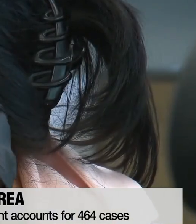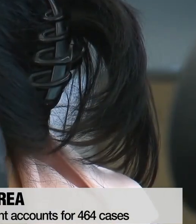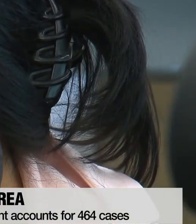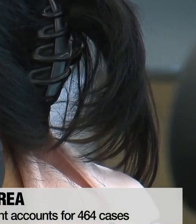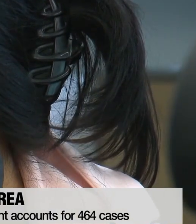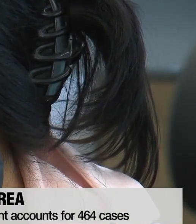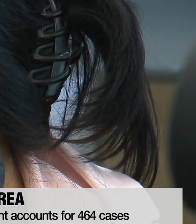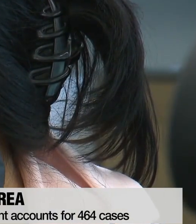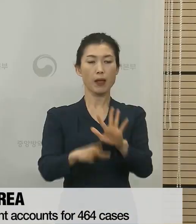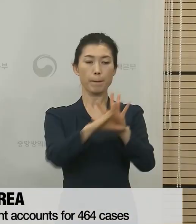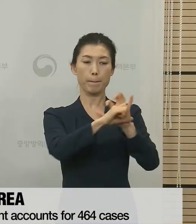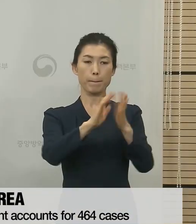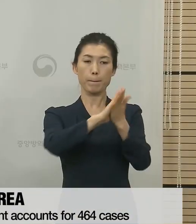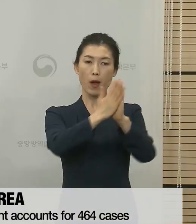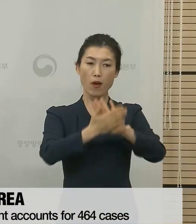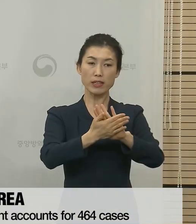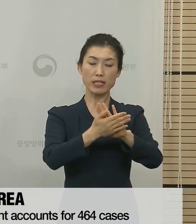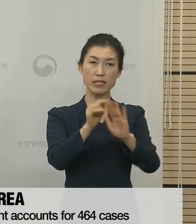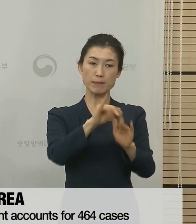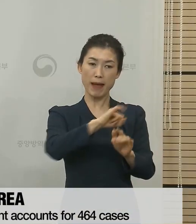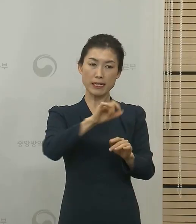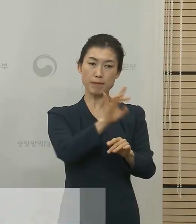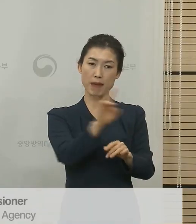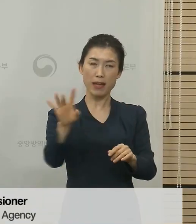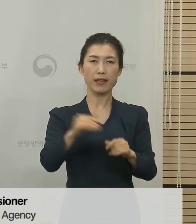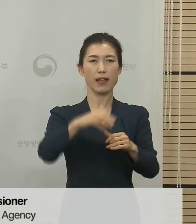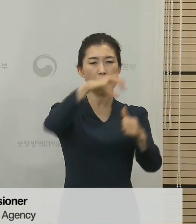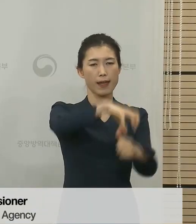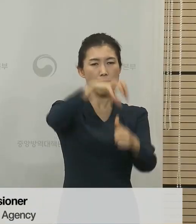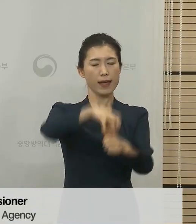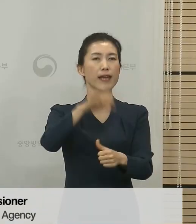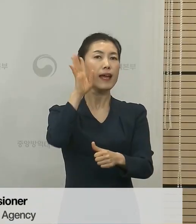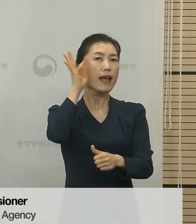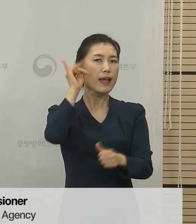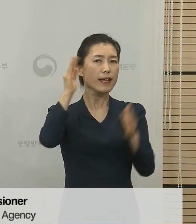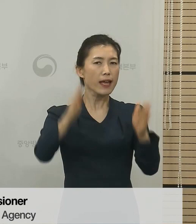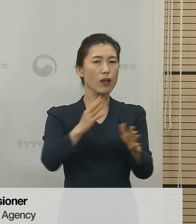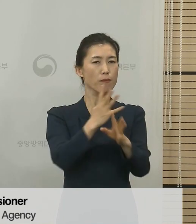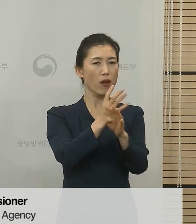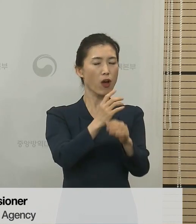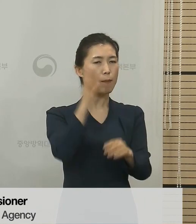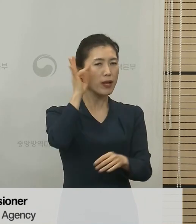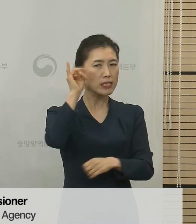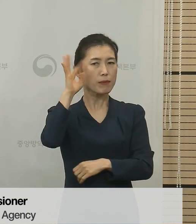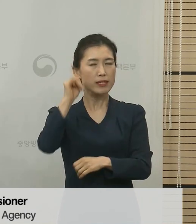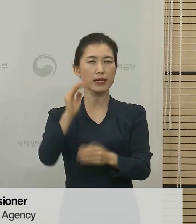"To figure out the best isolation period for the variants... we analyzed the transmissible